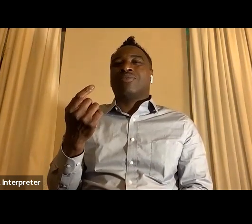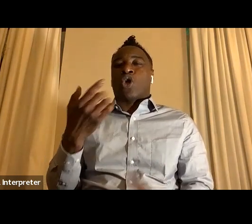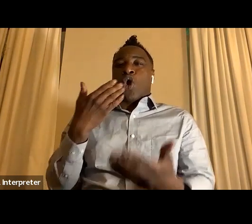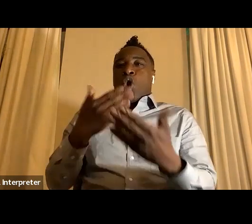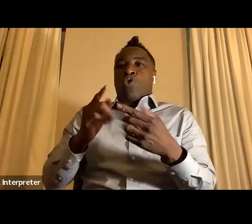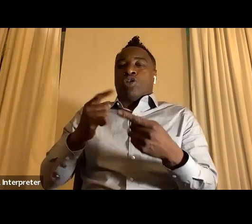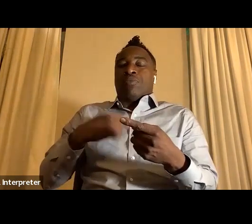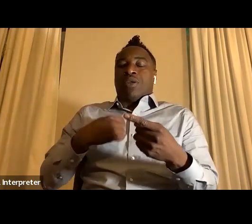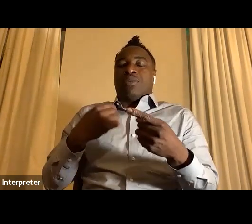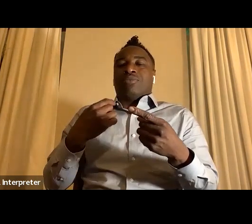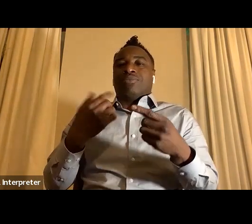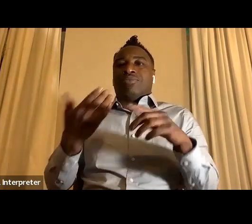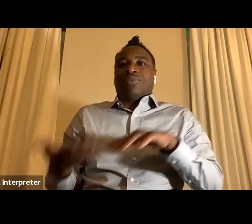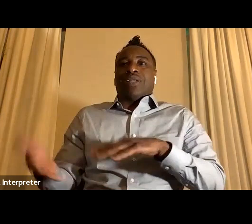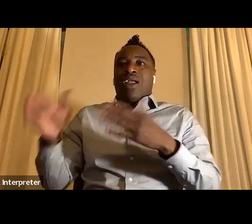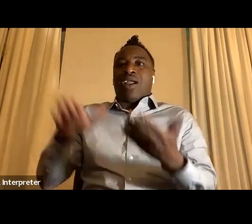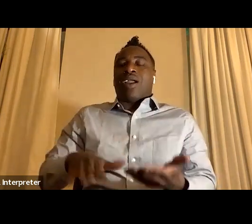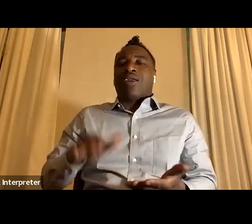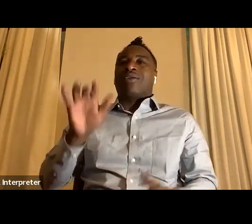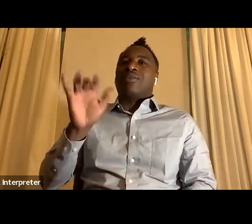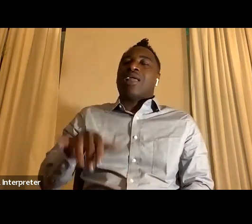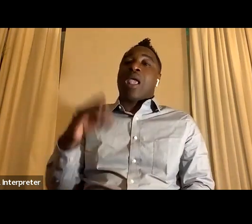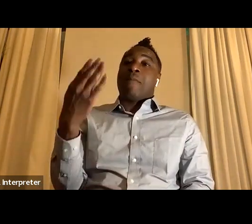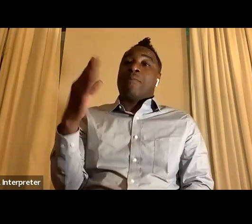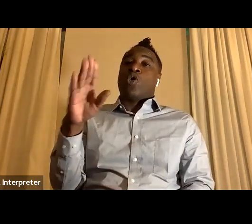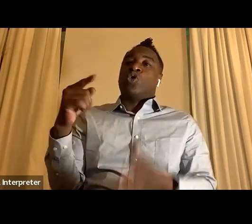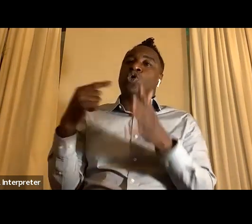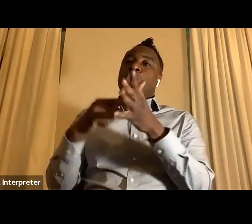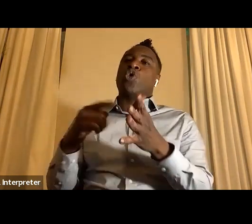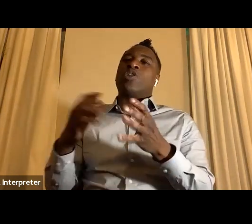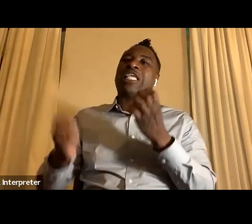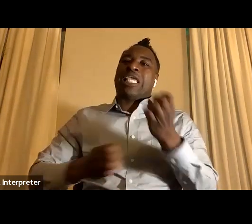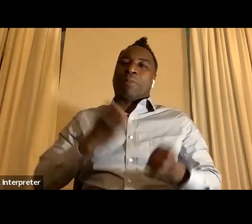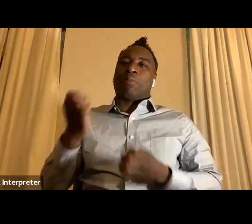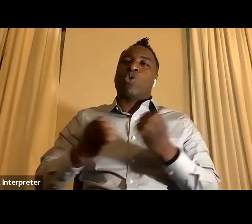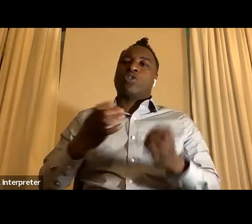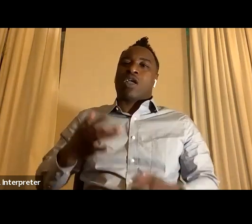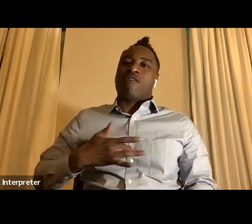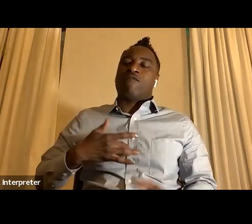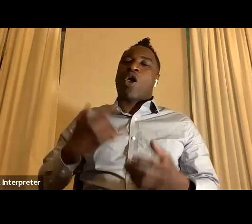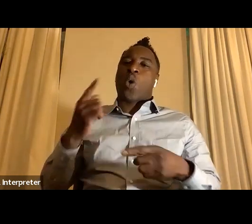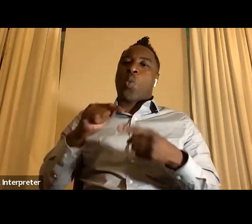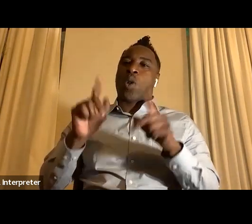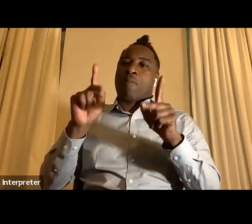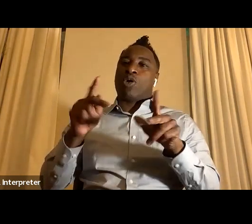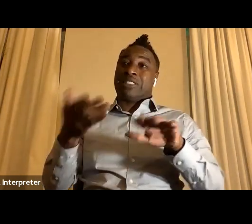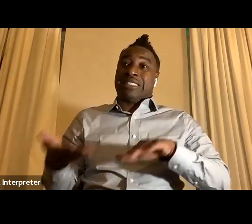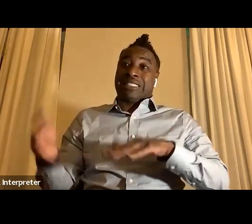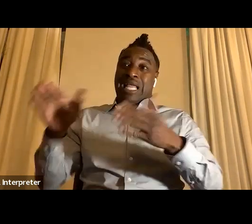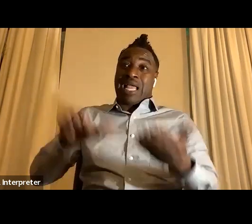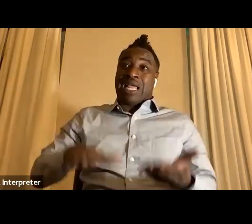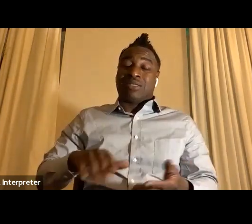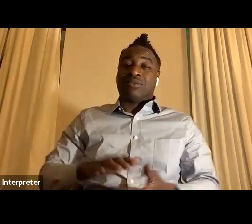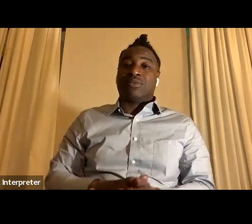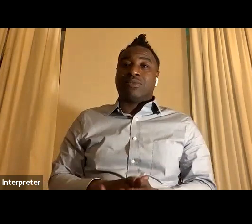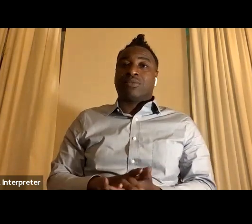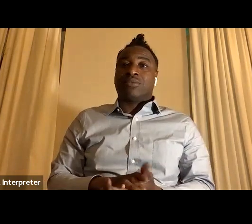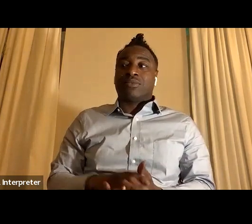It just reflected just the emotions that I was going through at the time. And now with the blue,